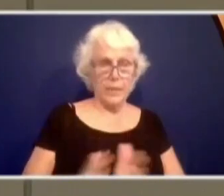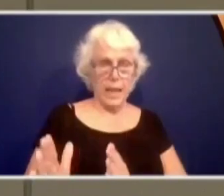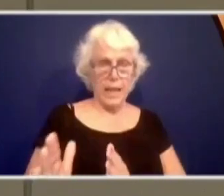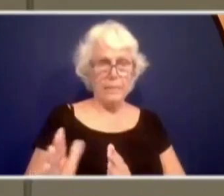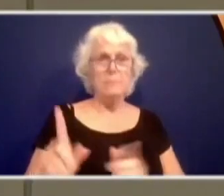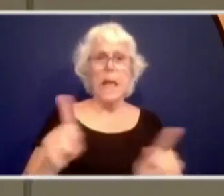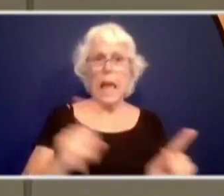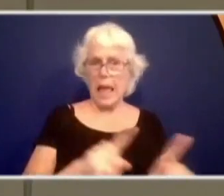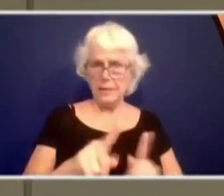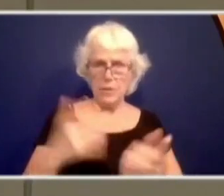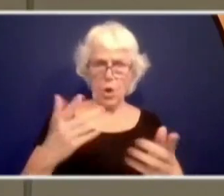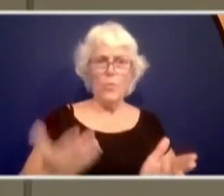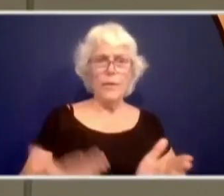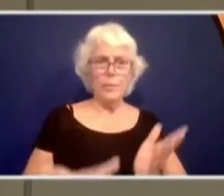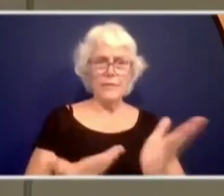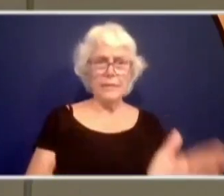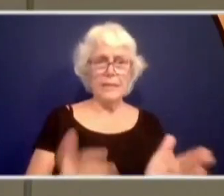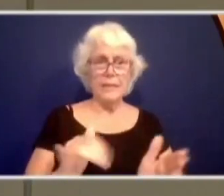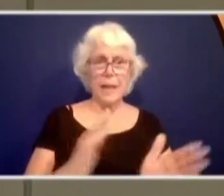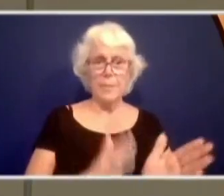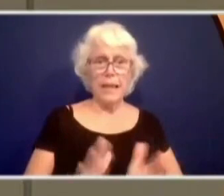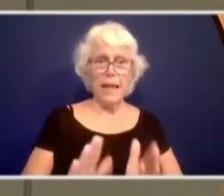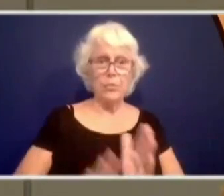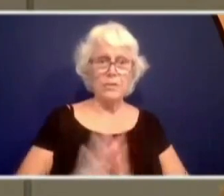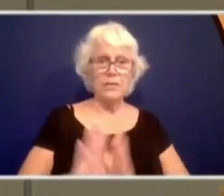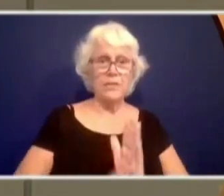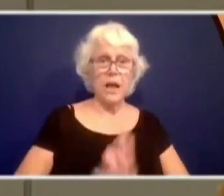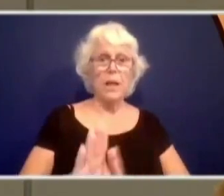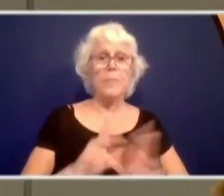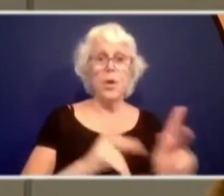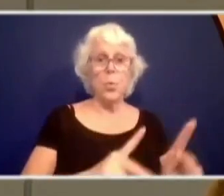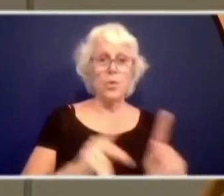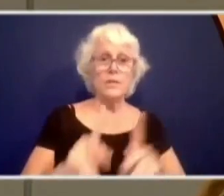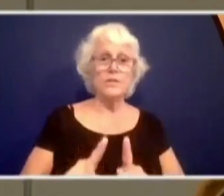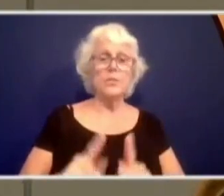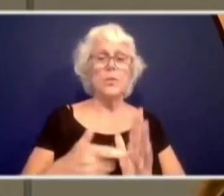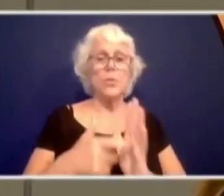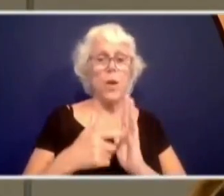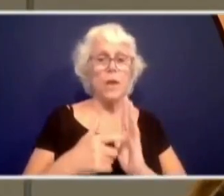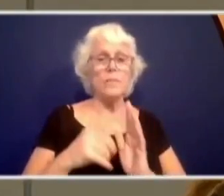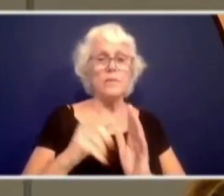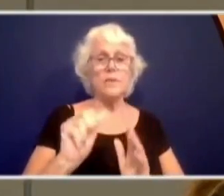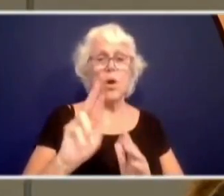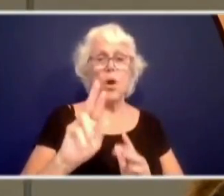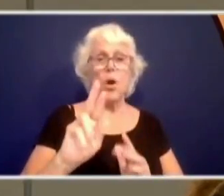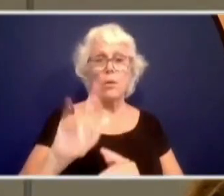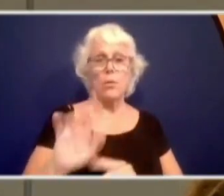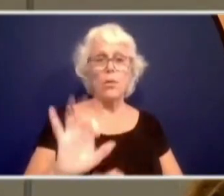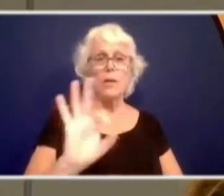This plan has been developed in accordance with the requirements of Article 9B of the North Carolina.